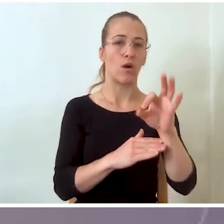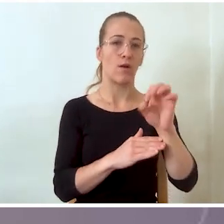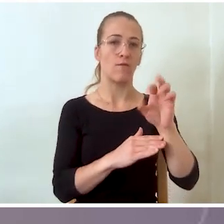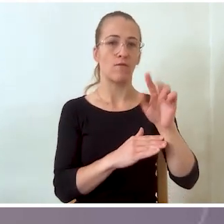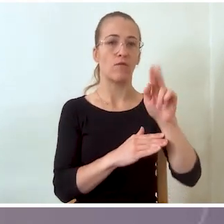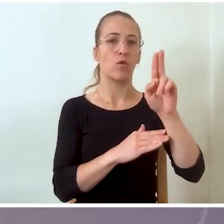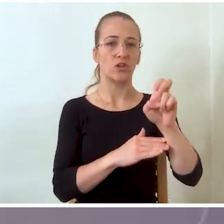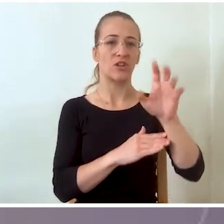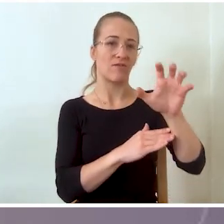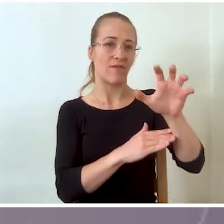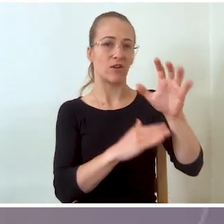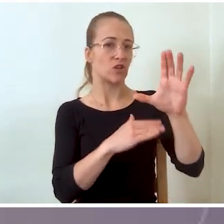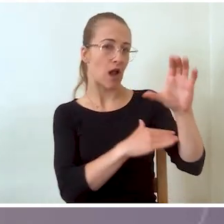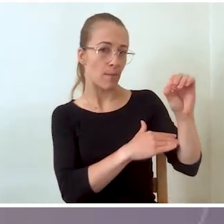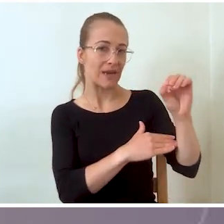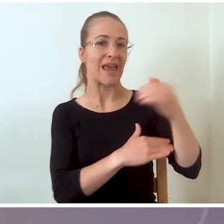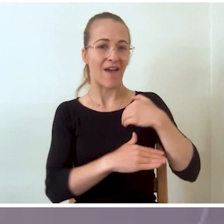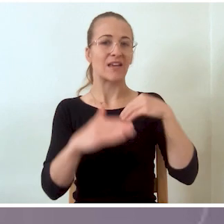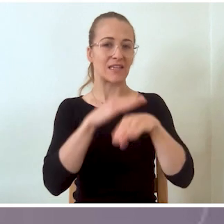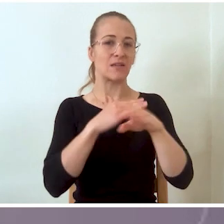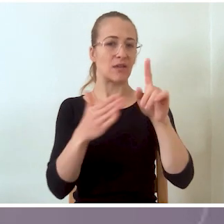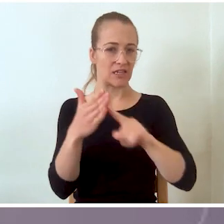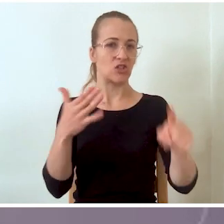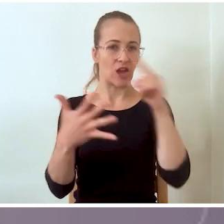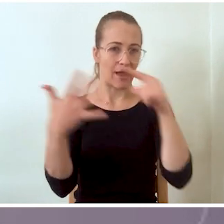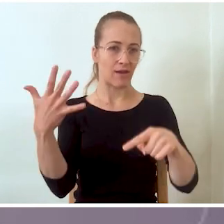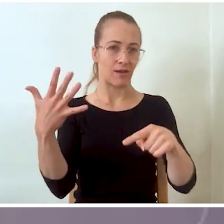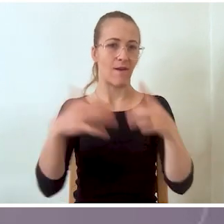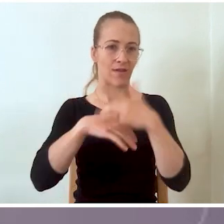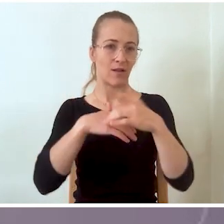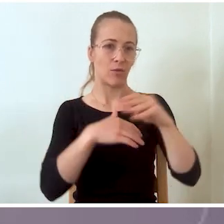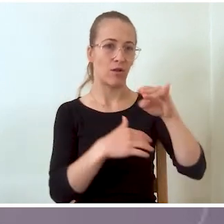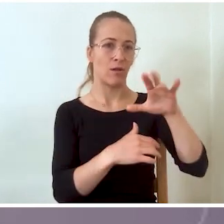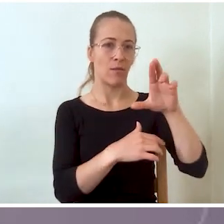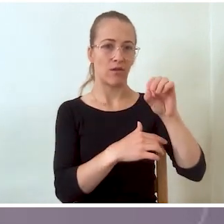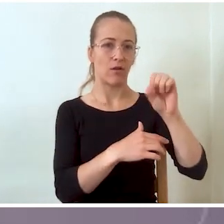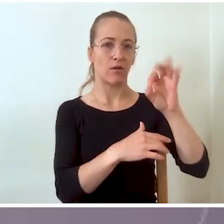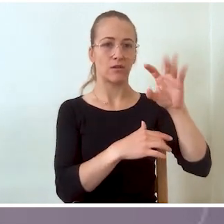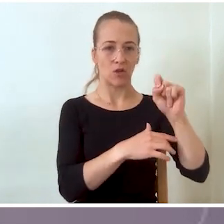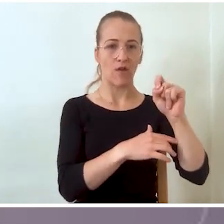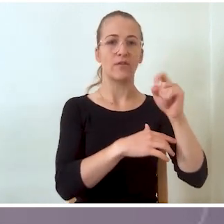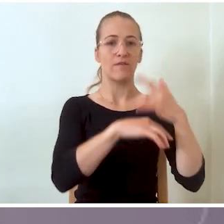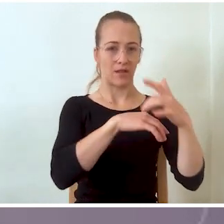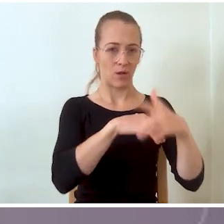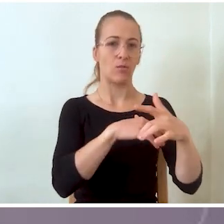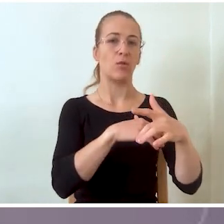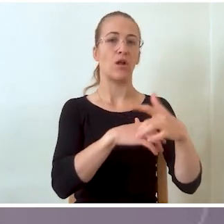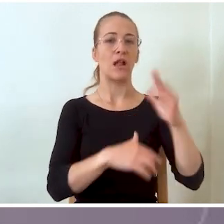there are accessibility checkers out there. Microsoft has a good one. There are organizations like ours that can help you pretty instantly.